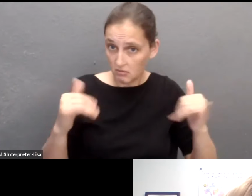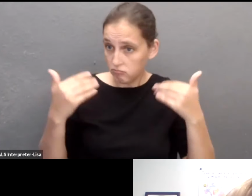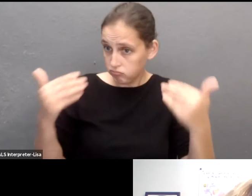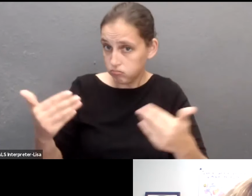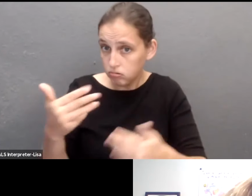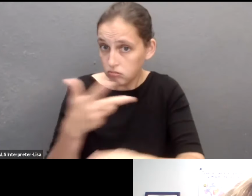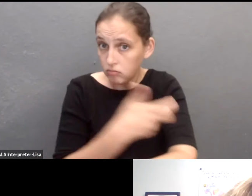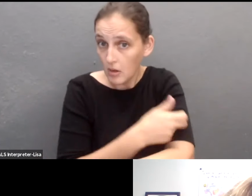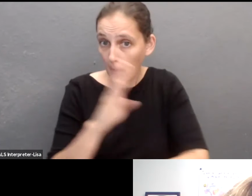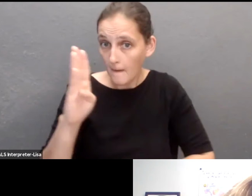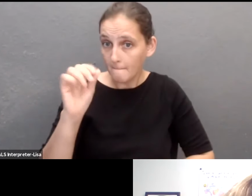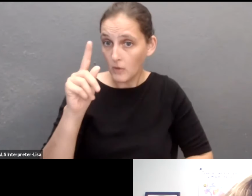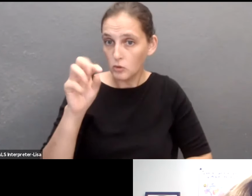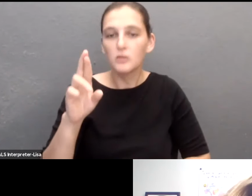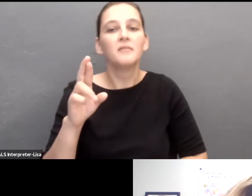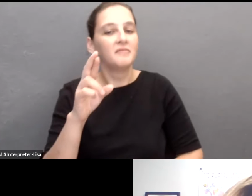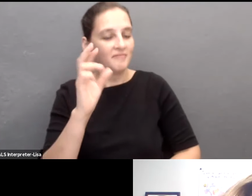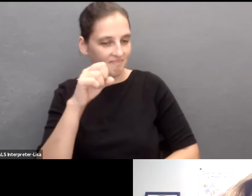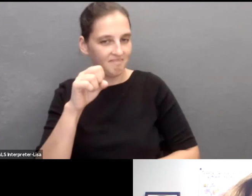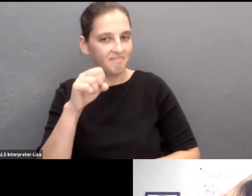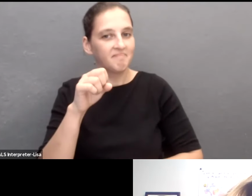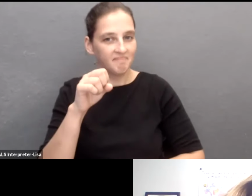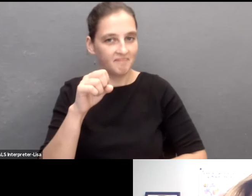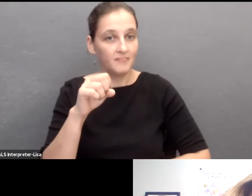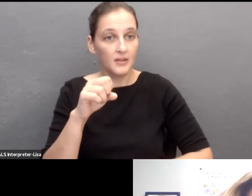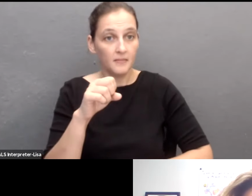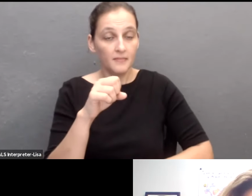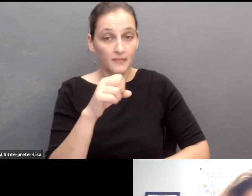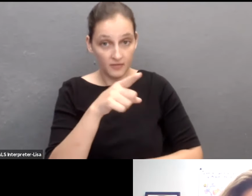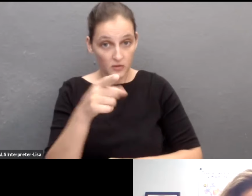Dr. Weaver: Yes, you can so you, we are recommending if you have it, to bring it with you, so we can